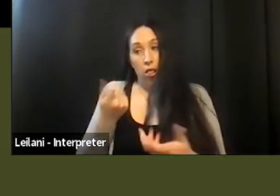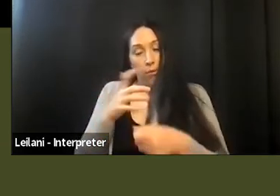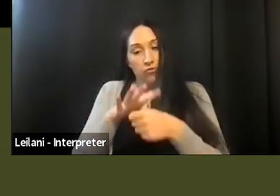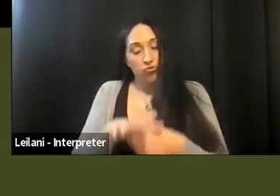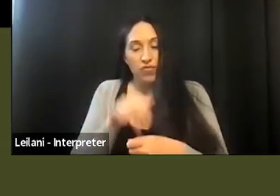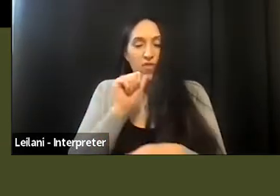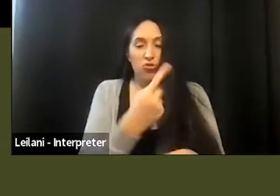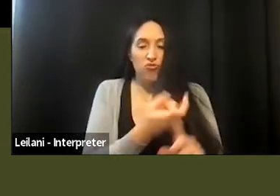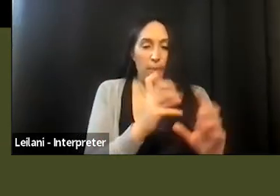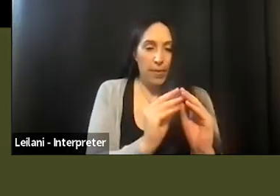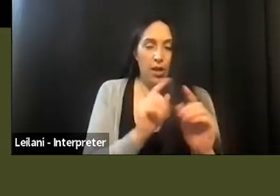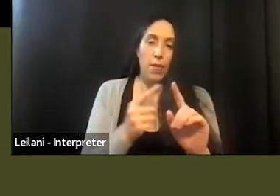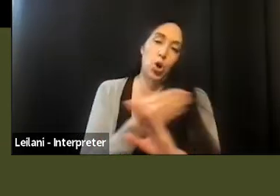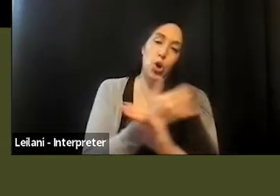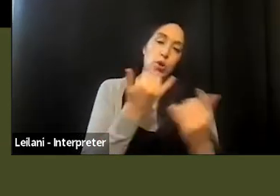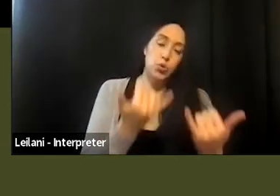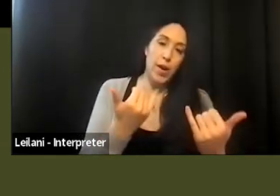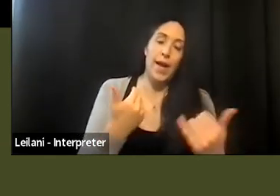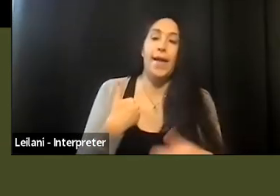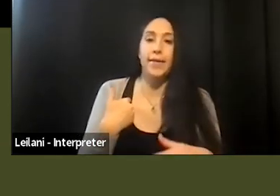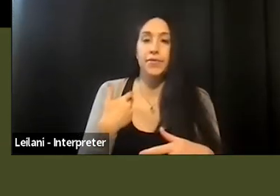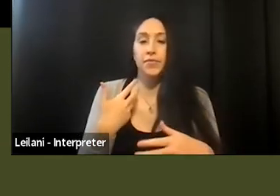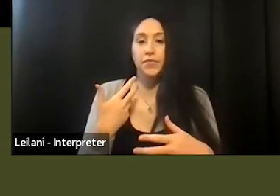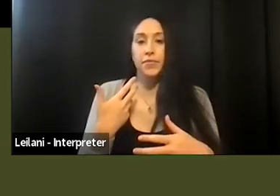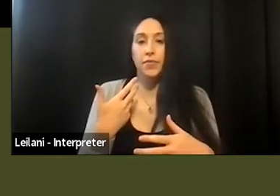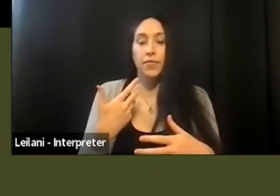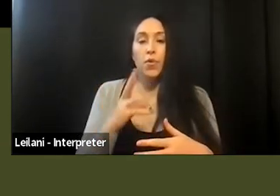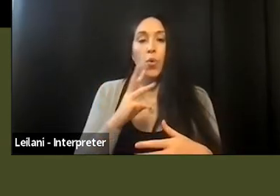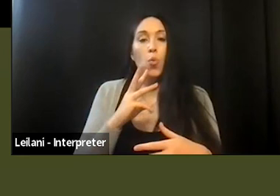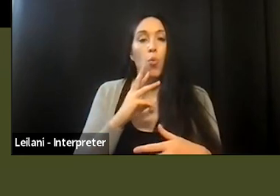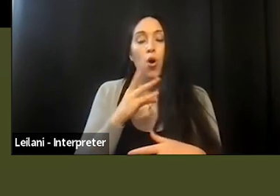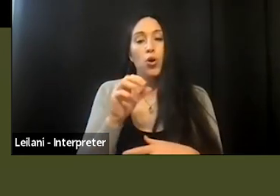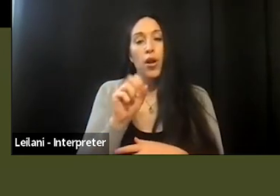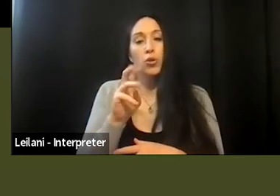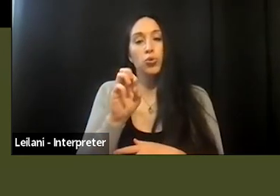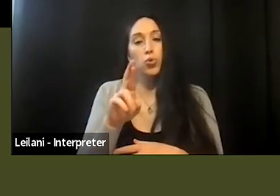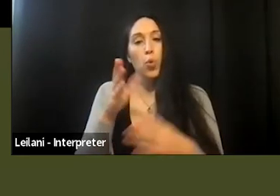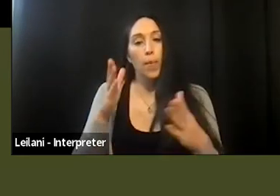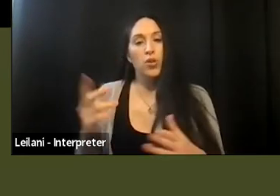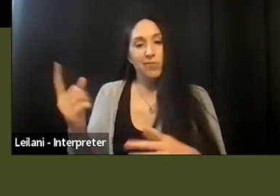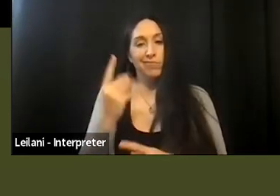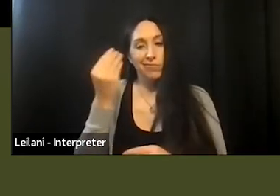but from earlier today I had a water and sewer person come tell me that they were gonna cut my water. I was like, what?